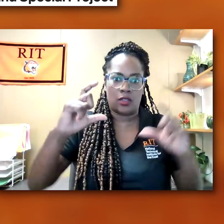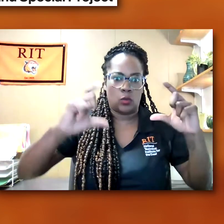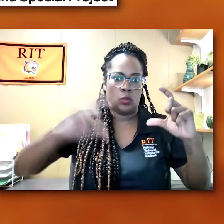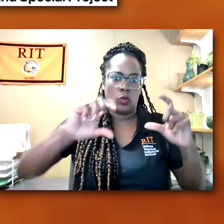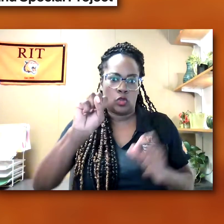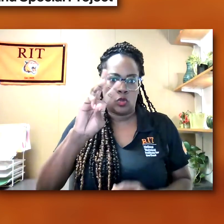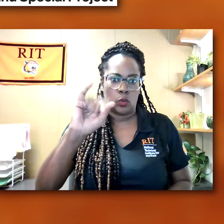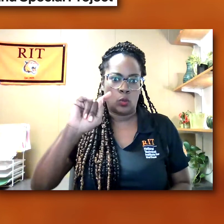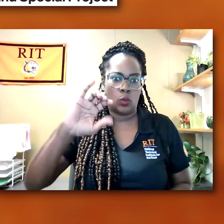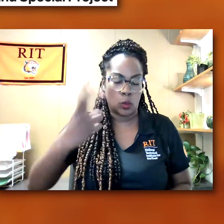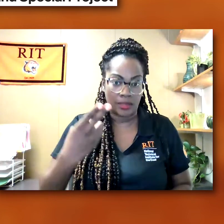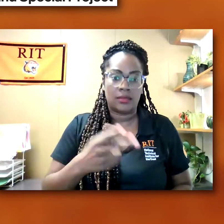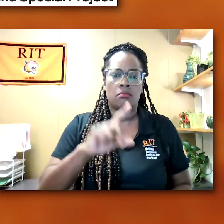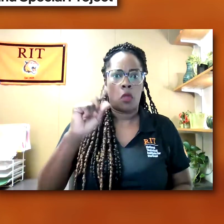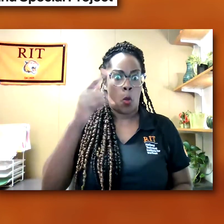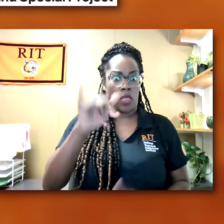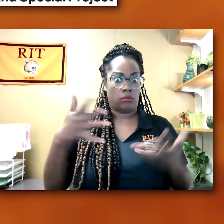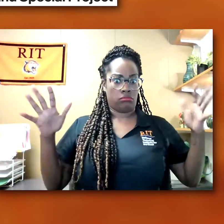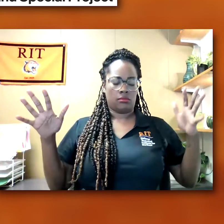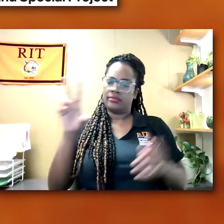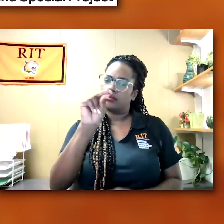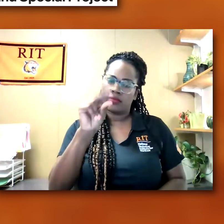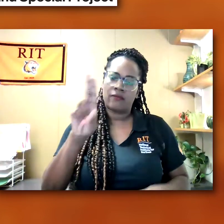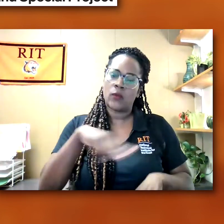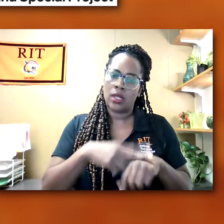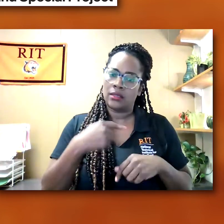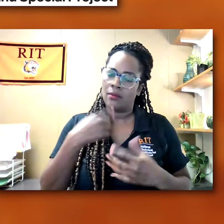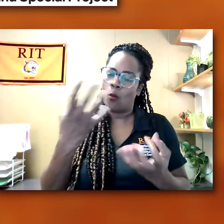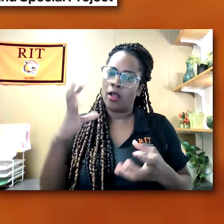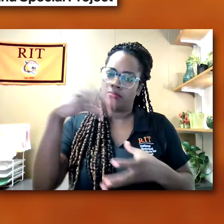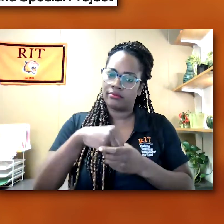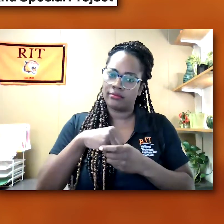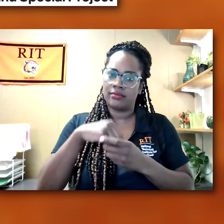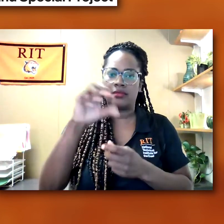I know tons of people would be happy to have a Nintendo Switch, but that is not all.